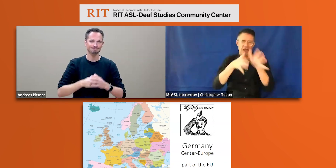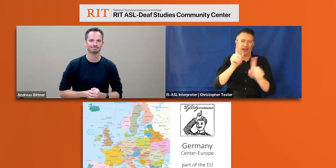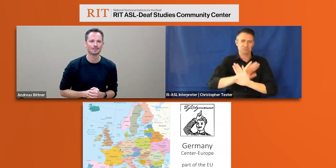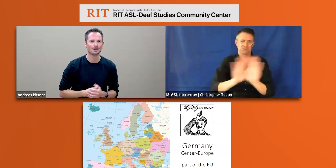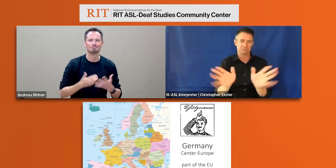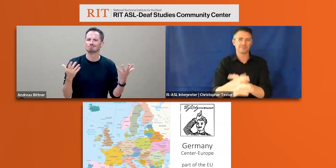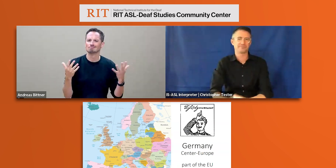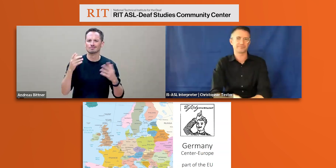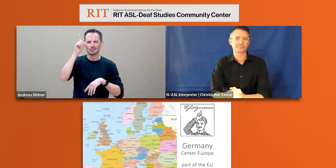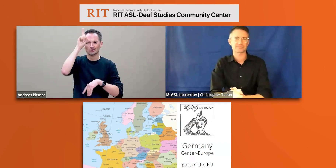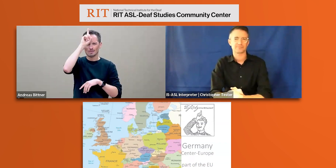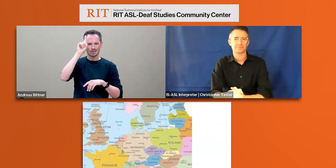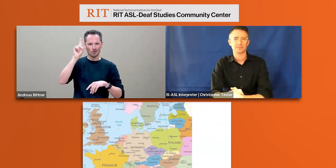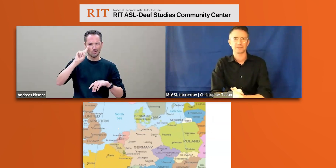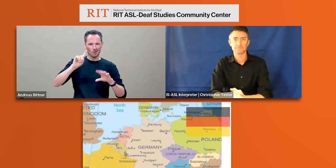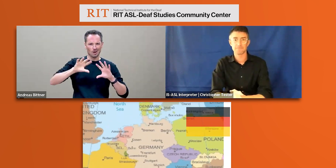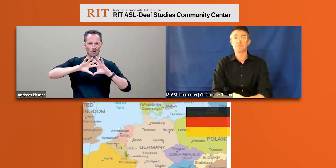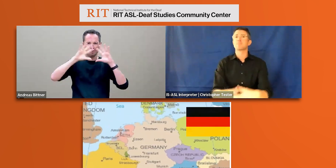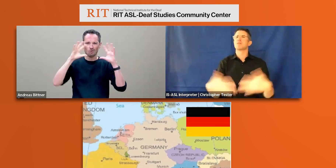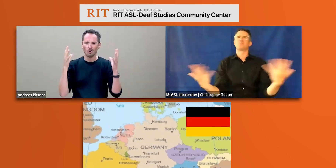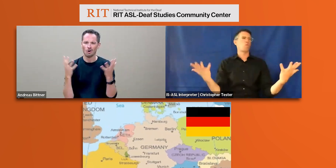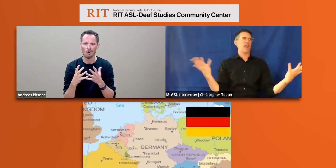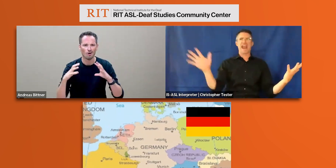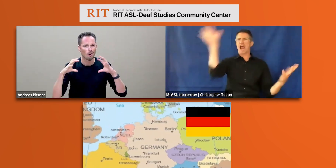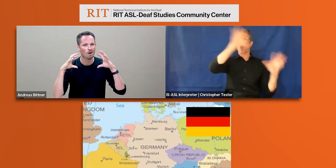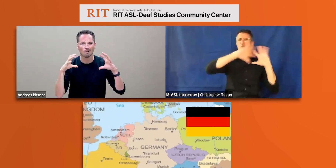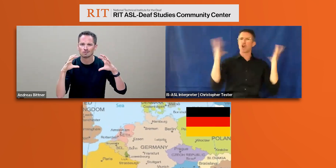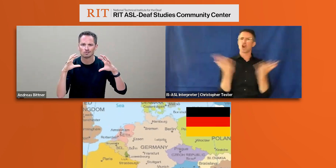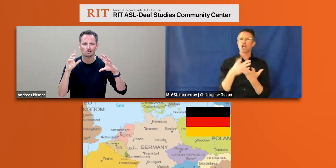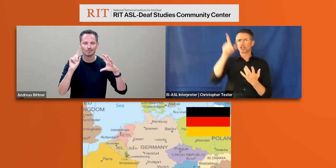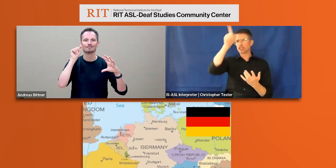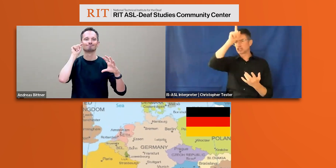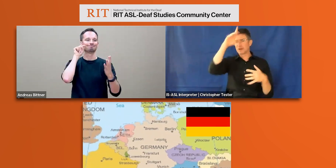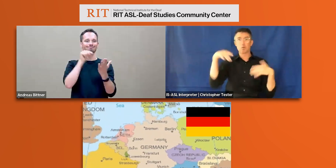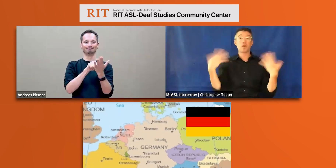not at the top of the head. So, make sure that we are signing it correctly.